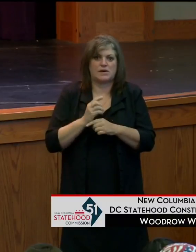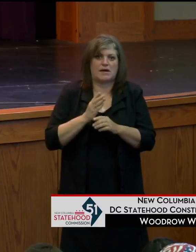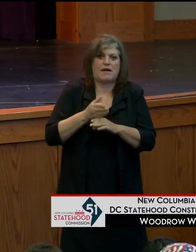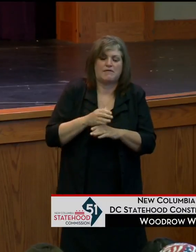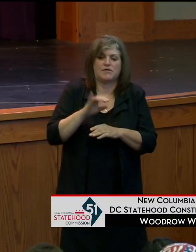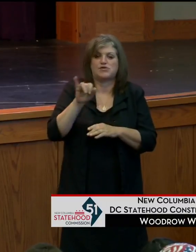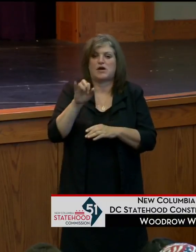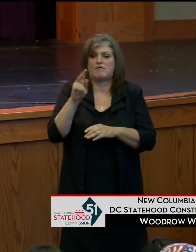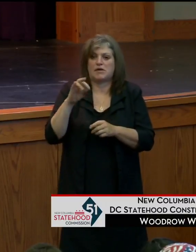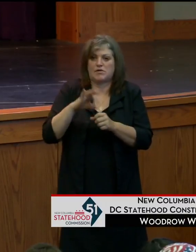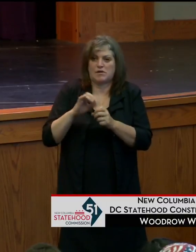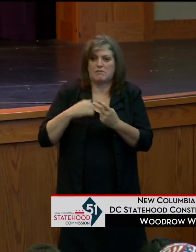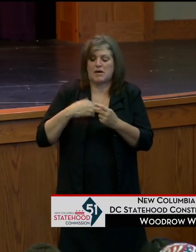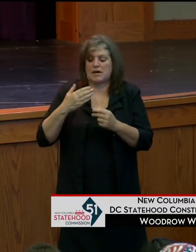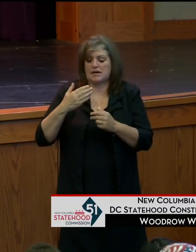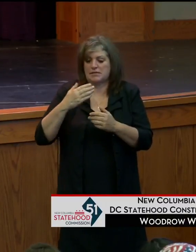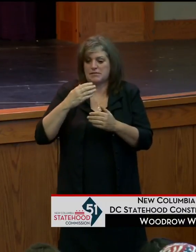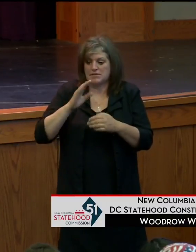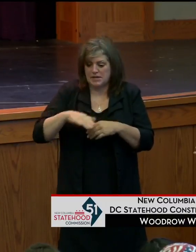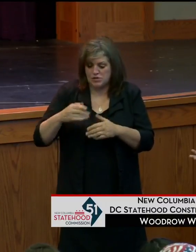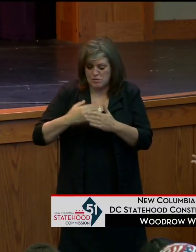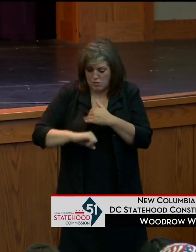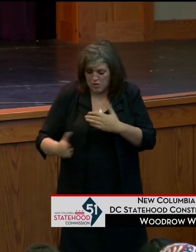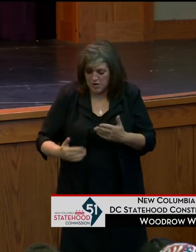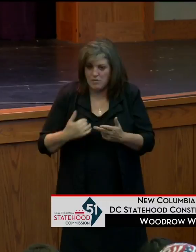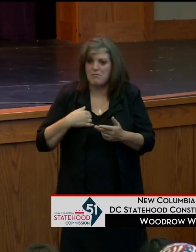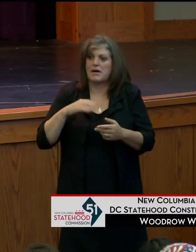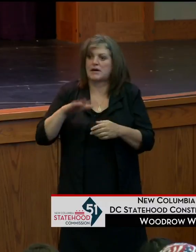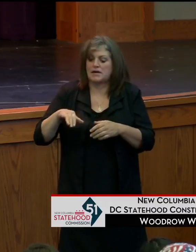MY CHILDREN WERE BORN HERE. MY CHILDREN WENT TO THIS HIGH SCHOOL.